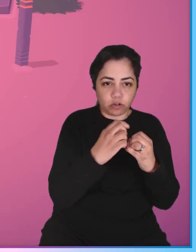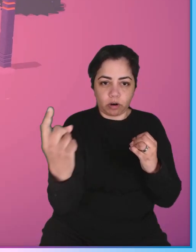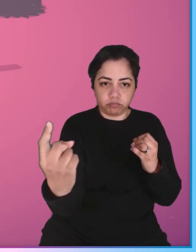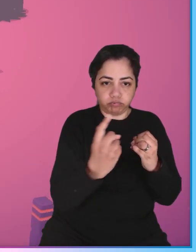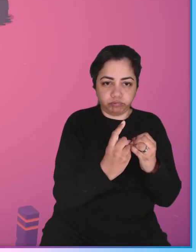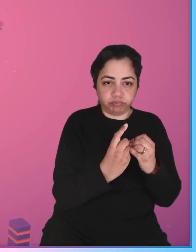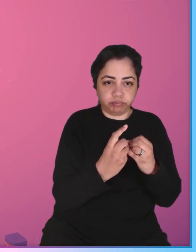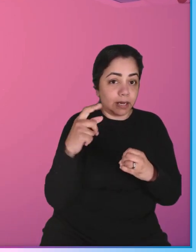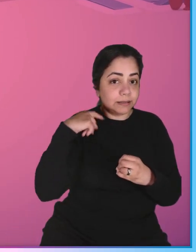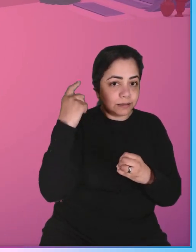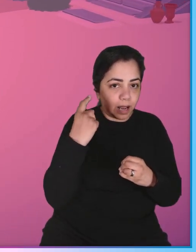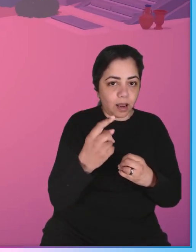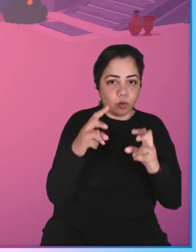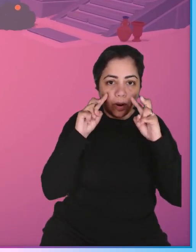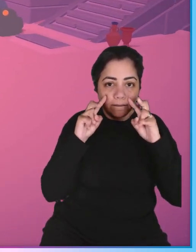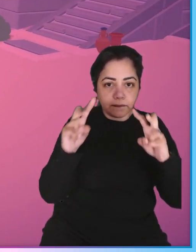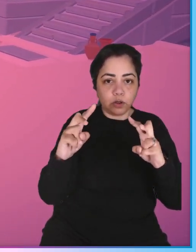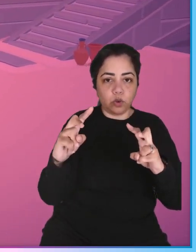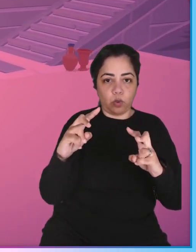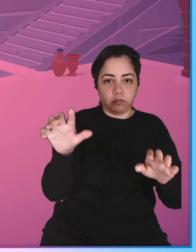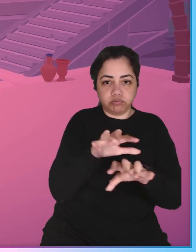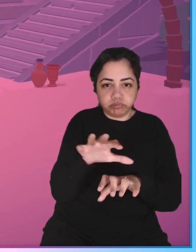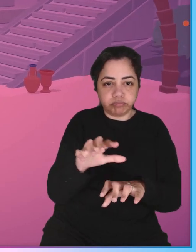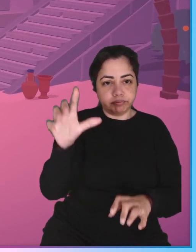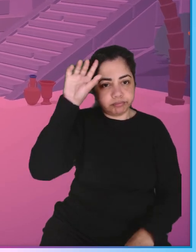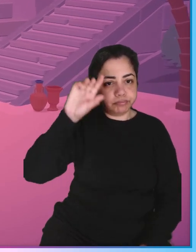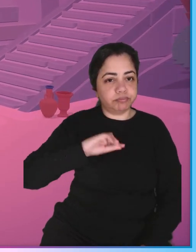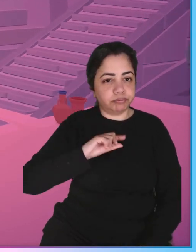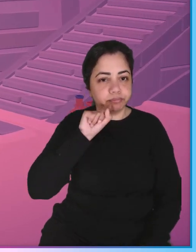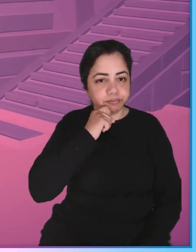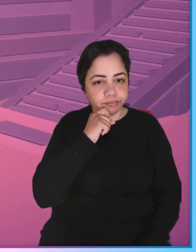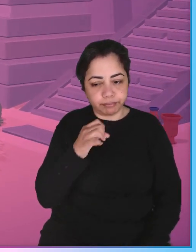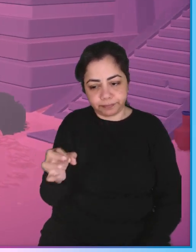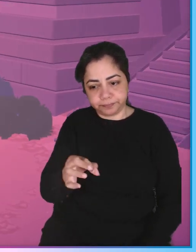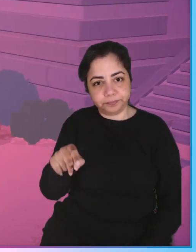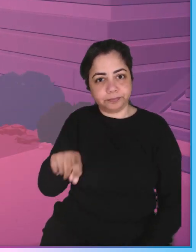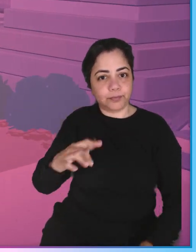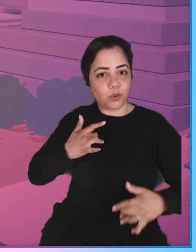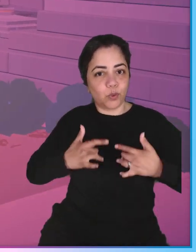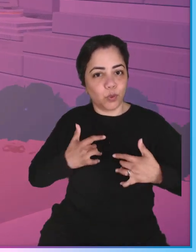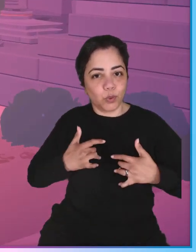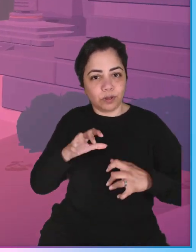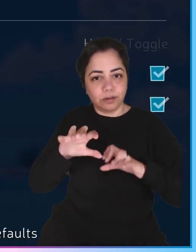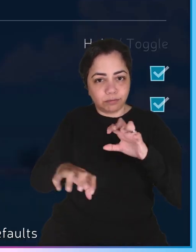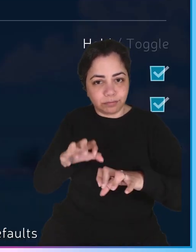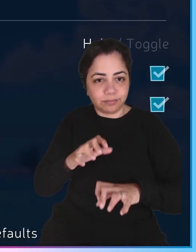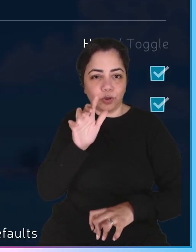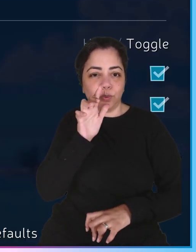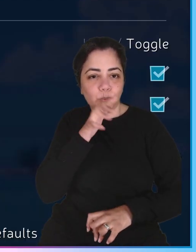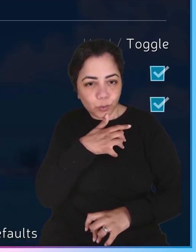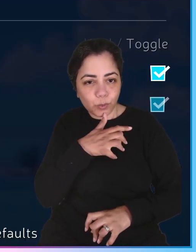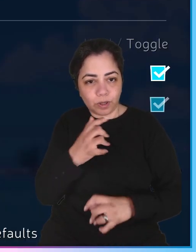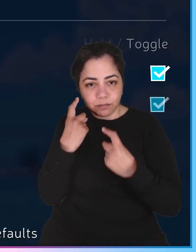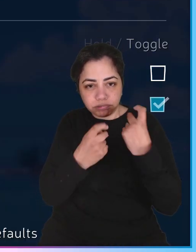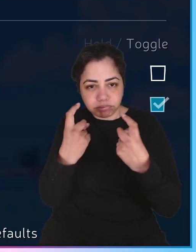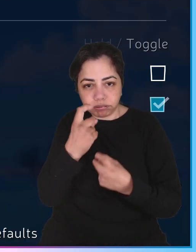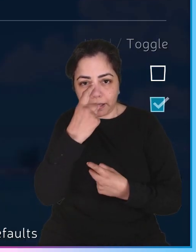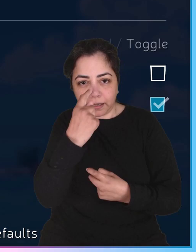You’ll explore the island using a stable, dynamic, tracking camera and can enhance your experience by toggling haptics, or button press sprint.